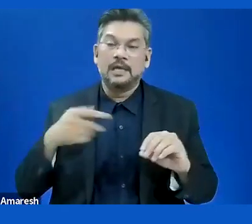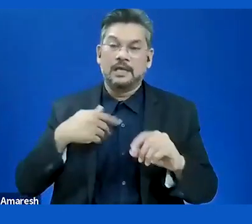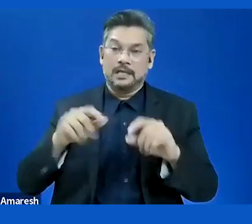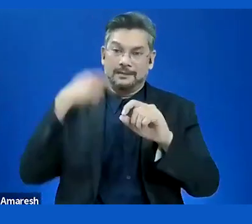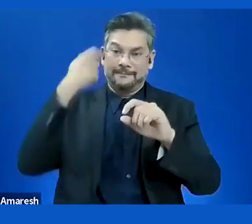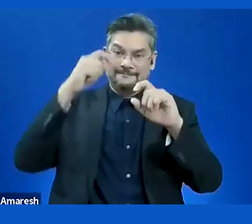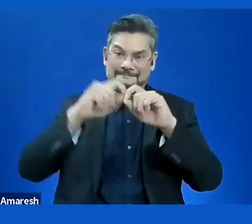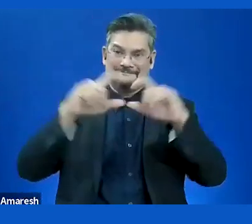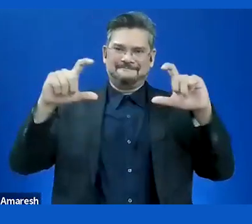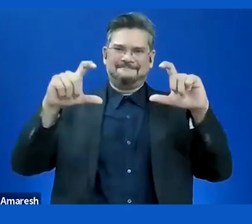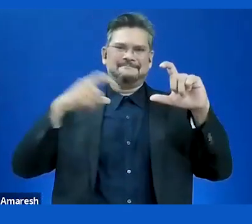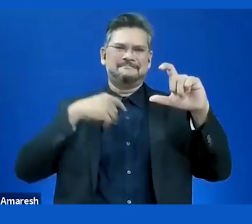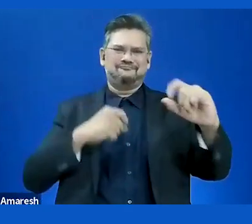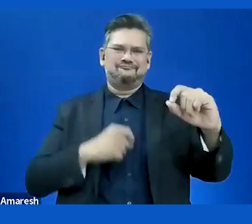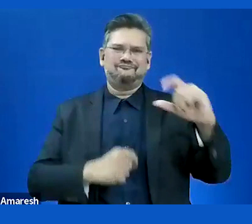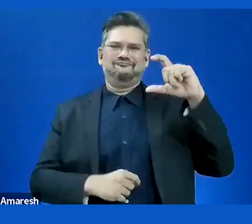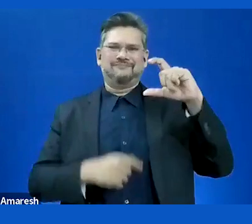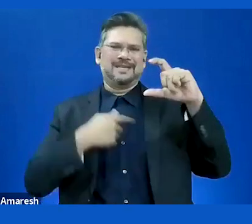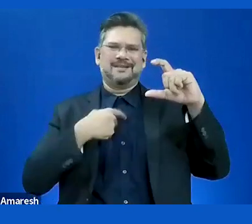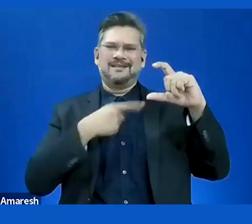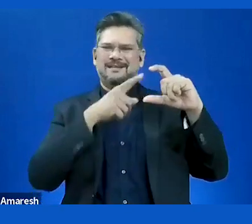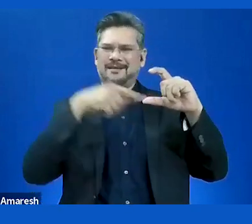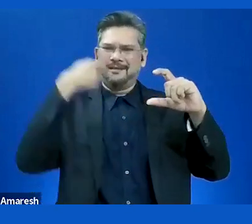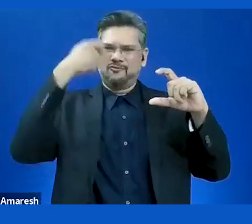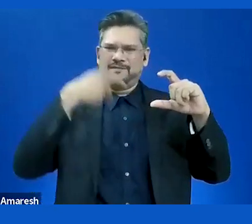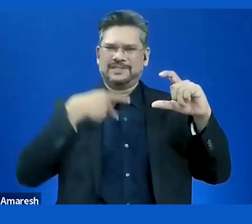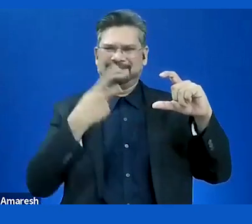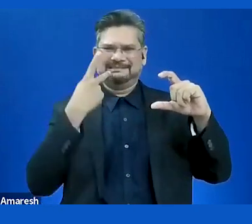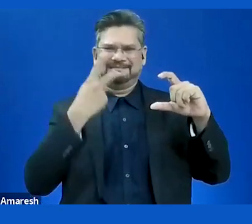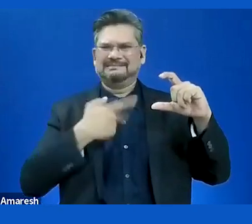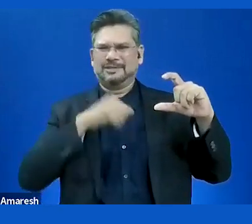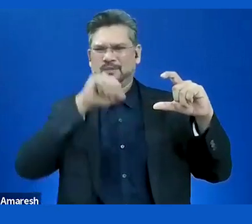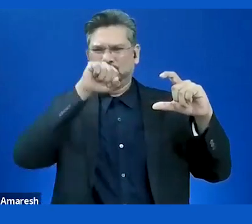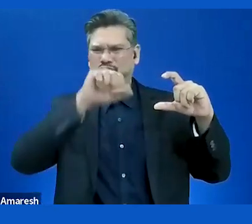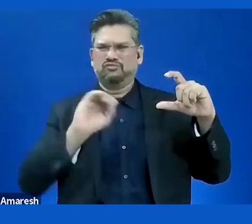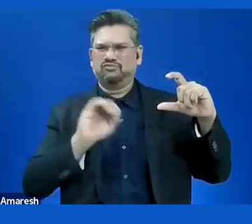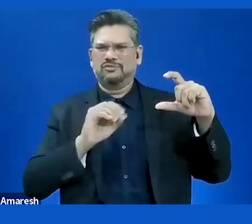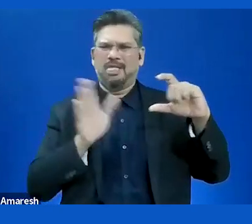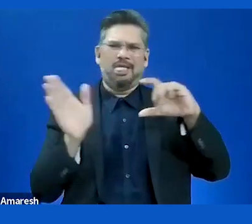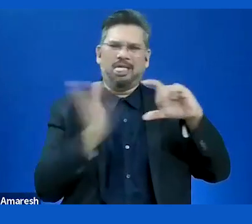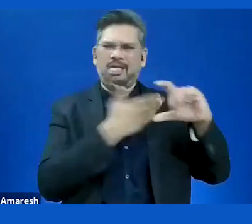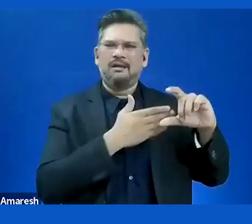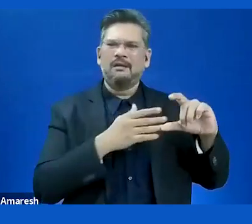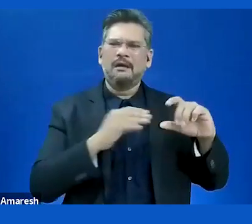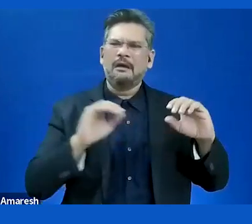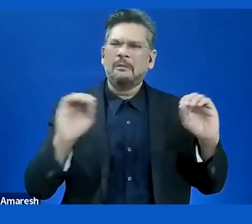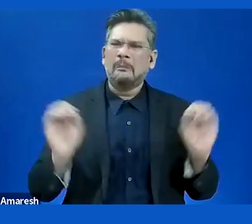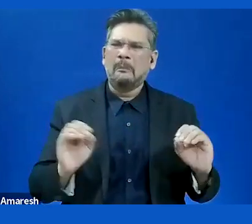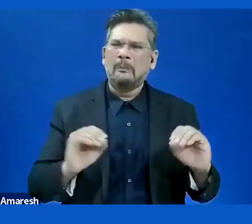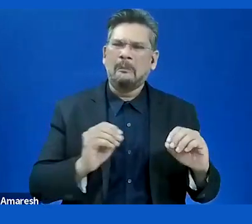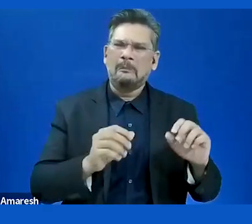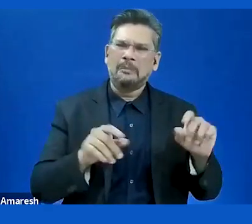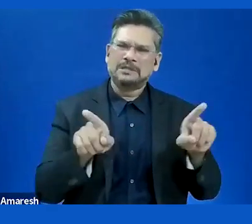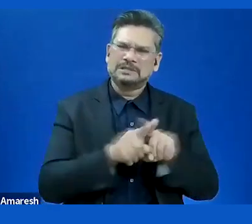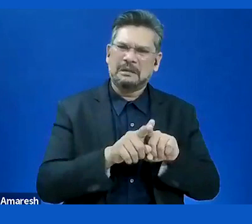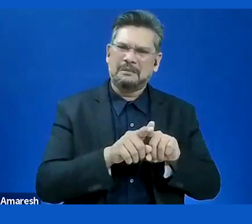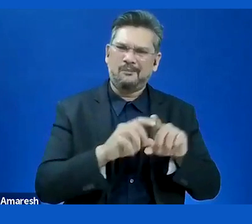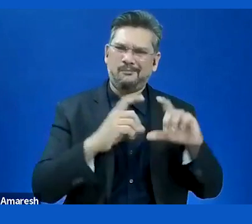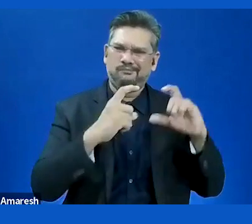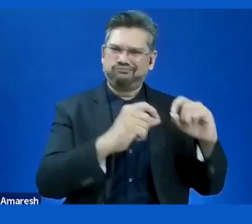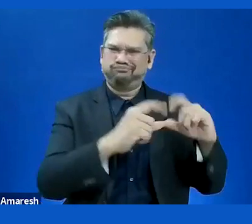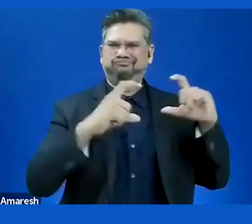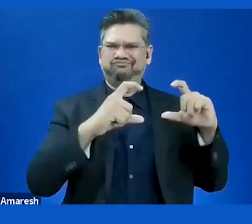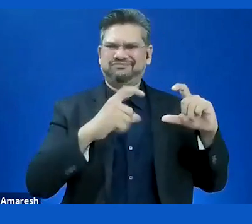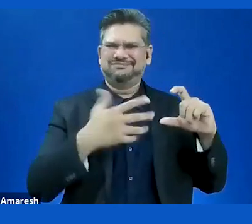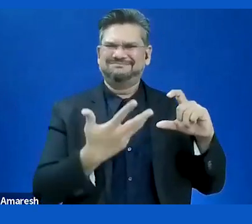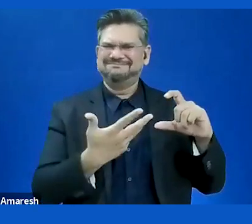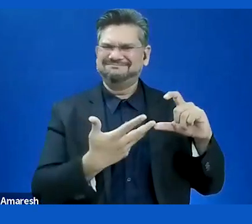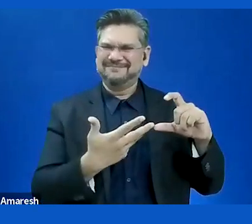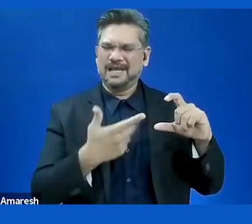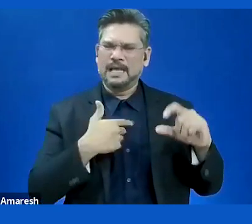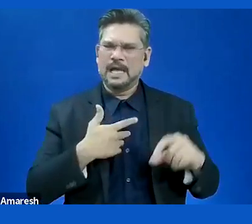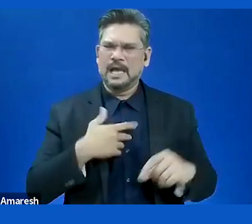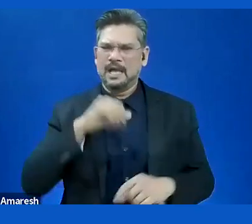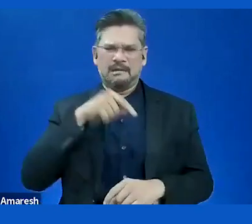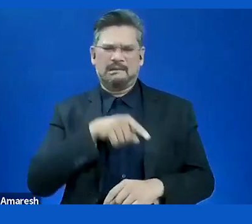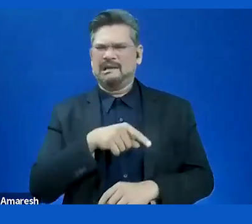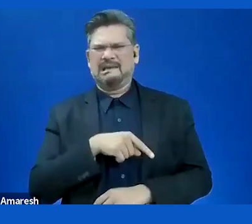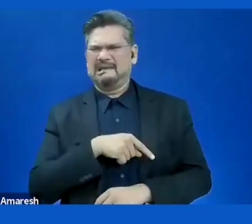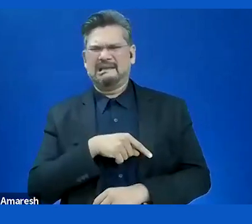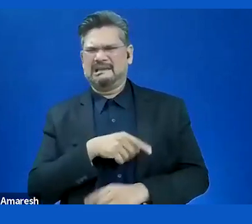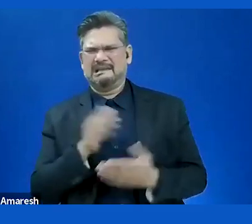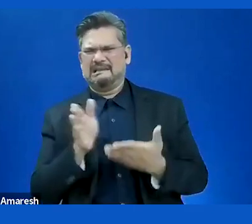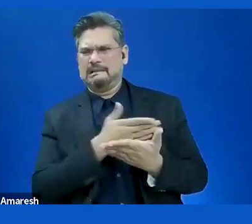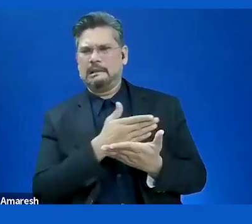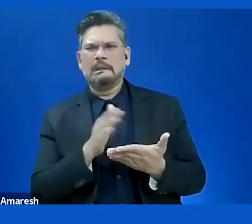to. But it is a feeling that I have to do this, I don't want to. Other people say I just want the